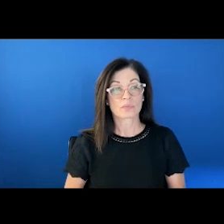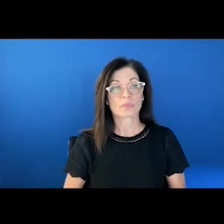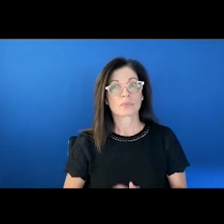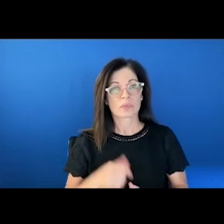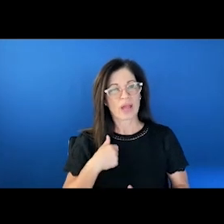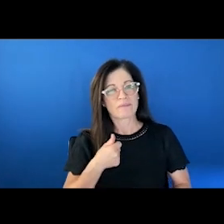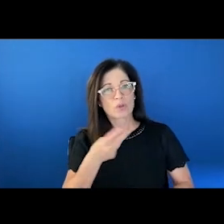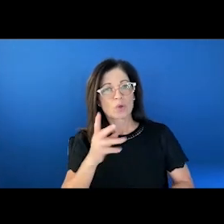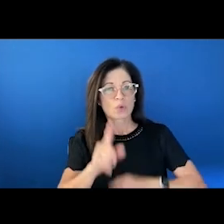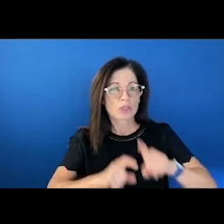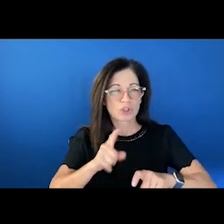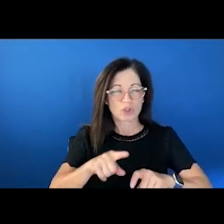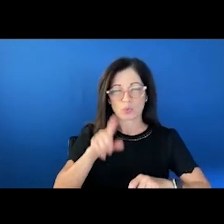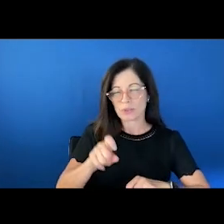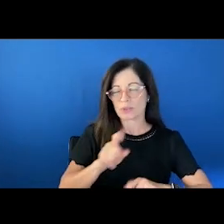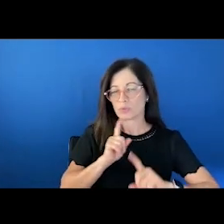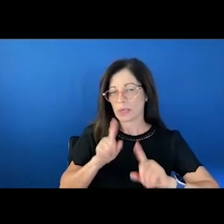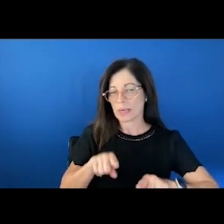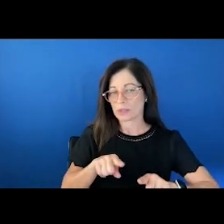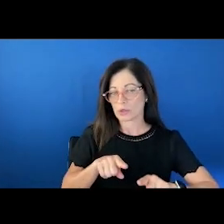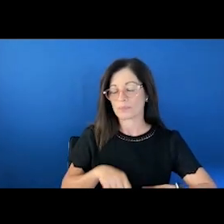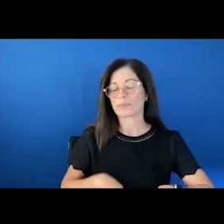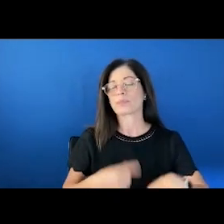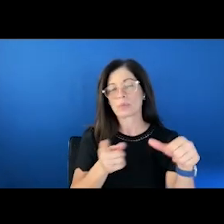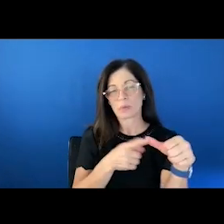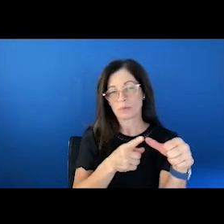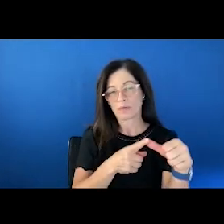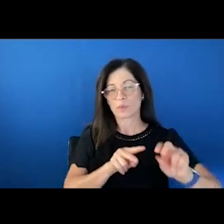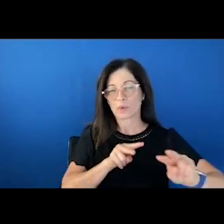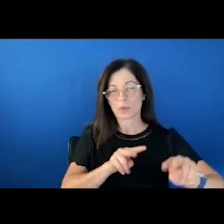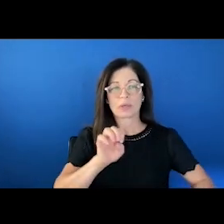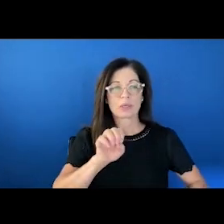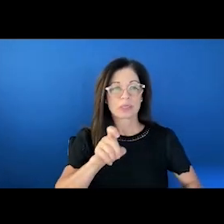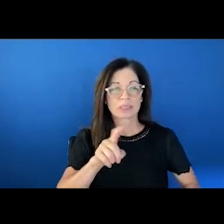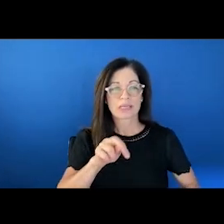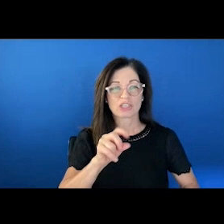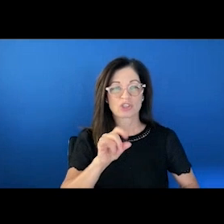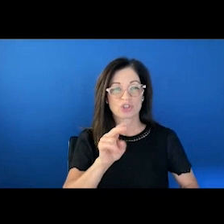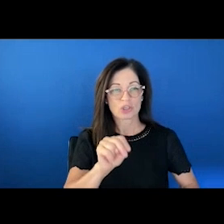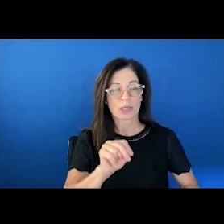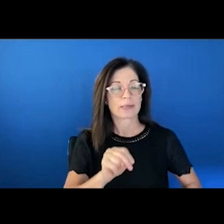there are questions you need answered. Let’s take a look at the “extension” section of the table.